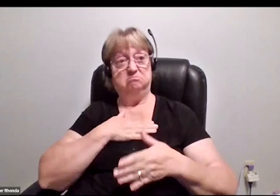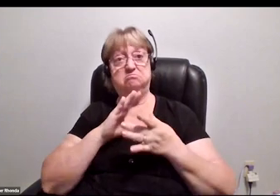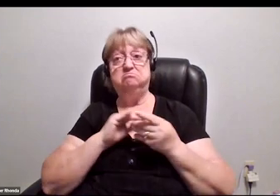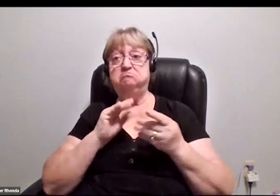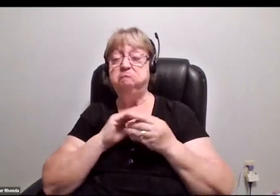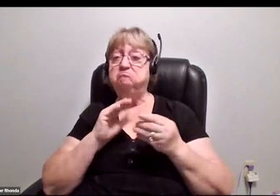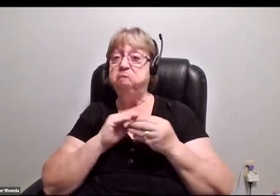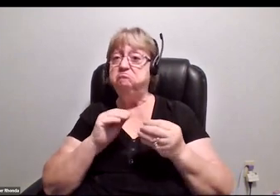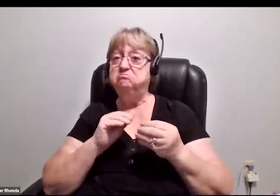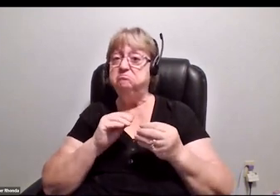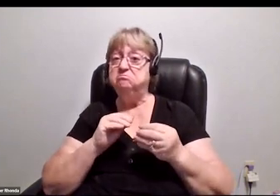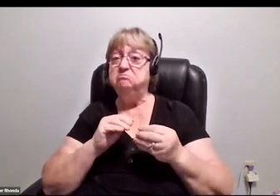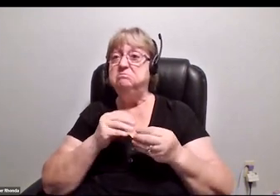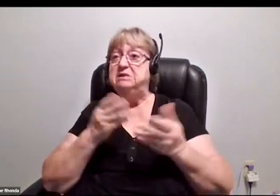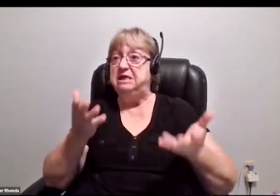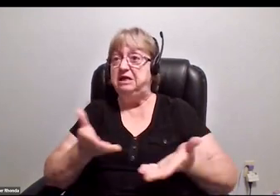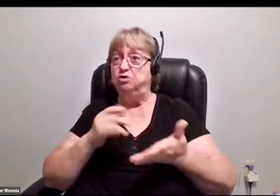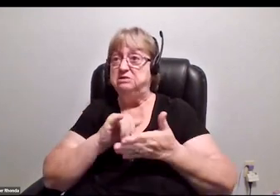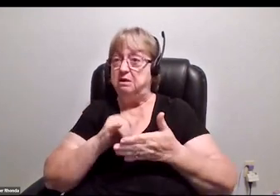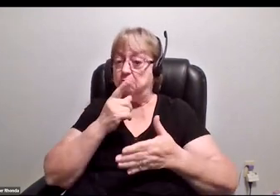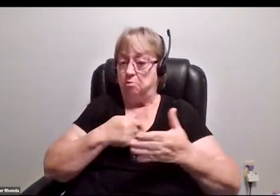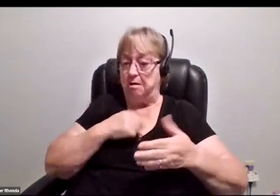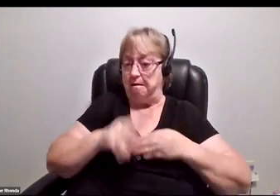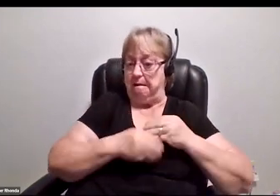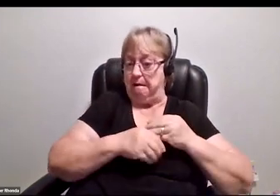Here is that multi-dimension that I add and that I bring."